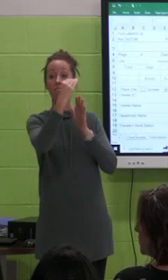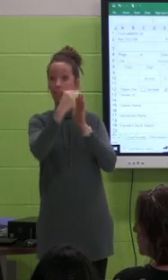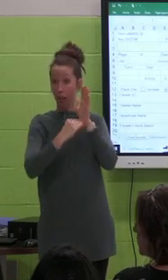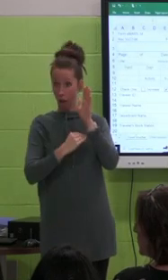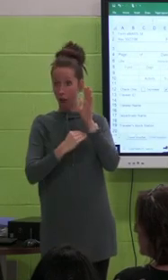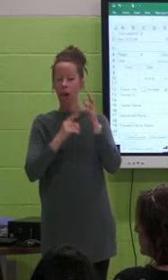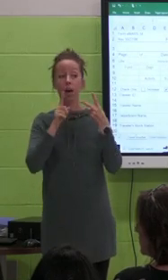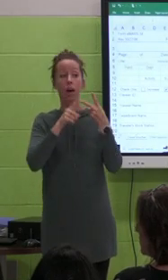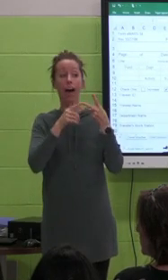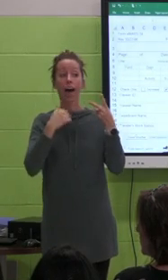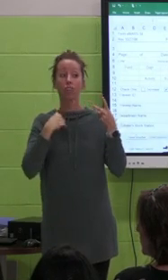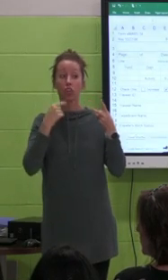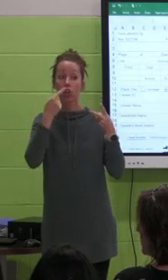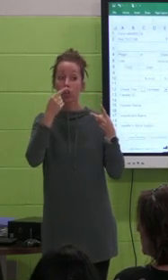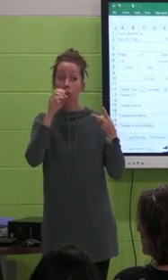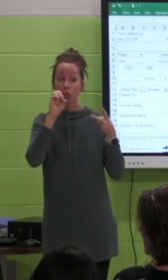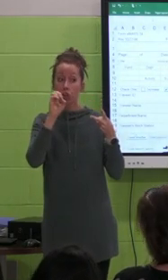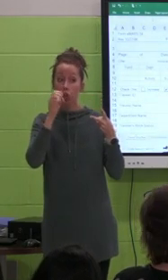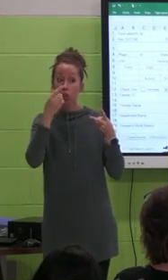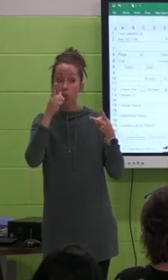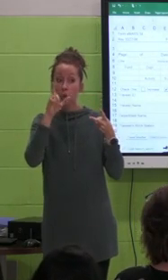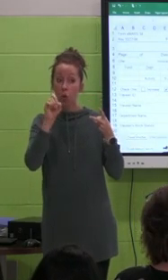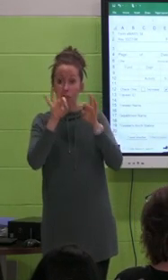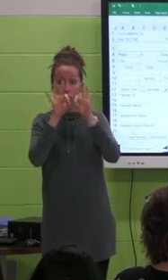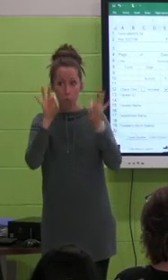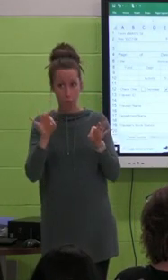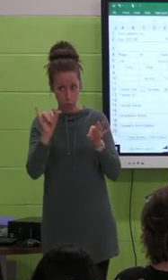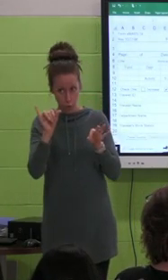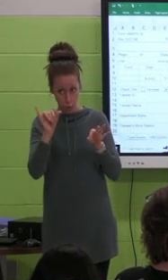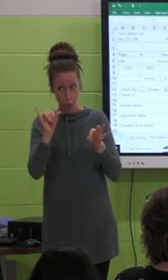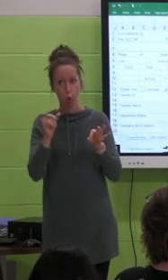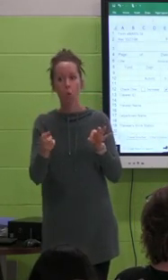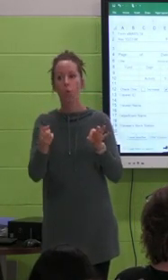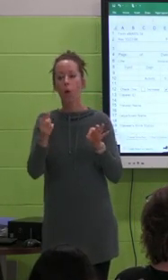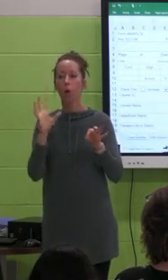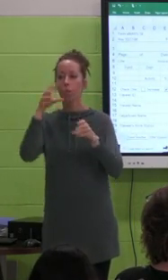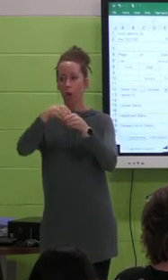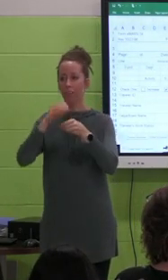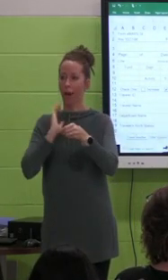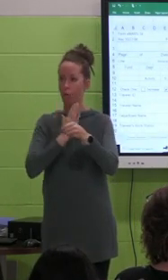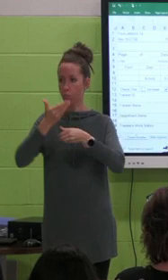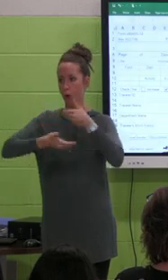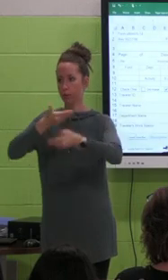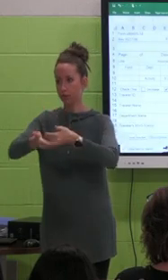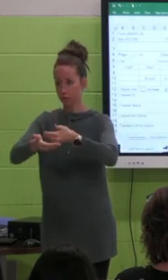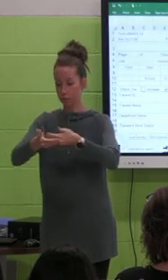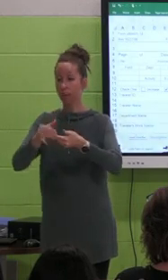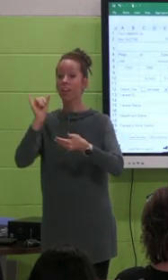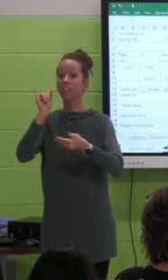a Google form that we do that's kind of our process so from that there's a list of things